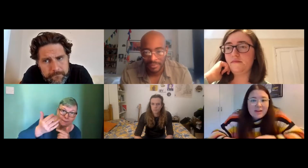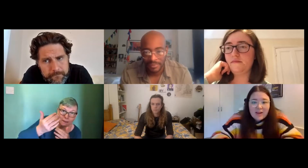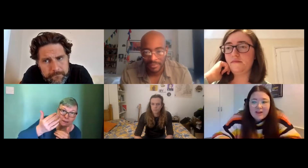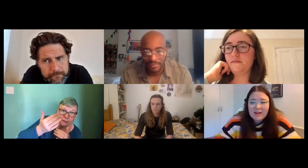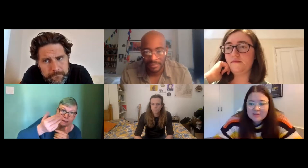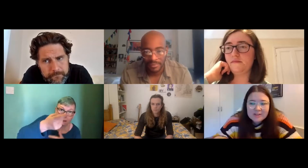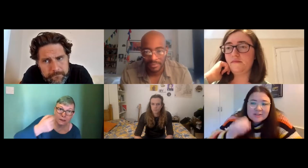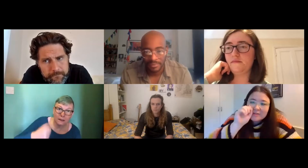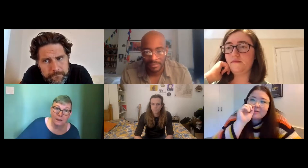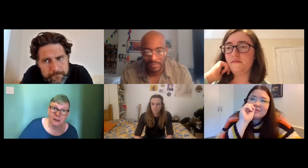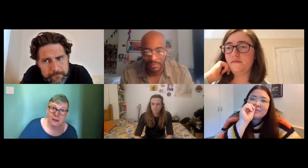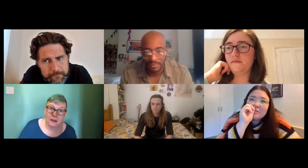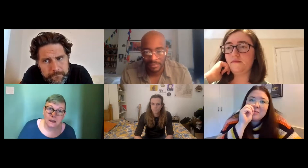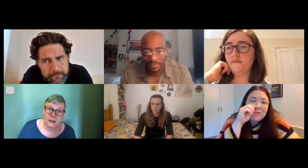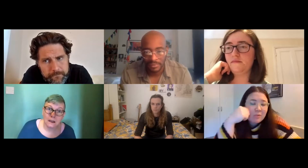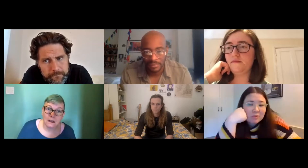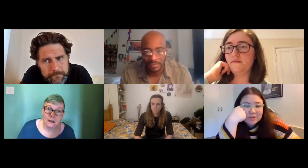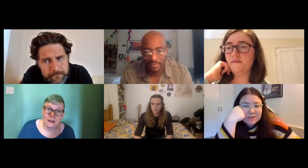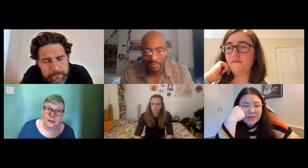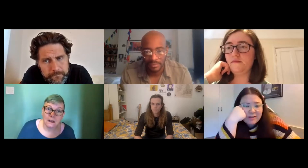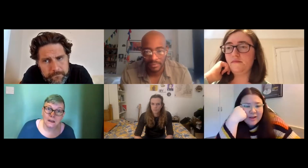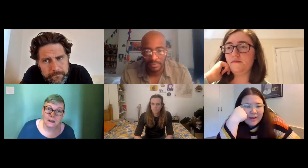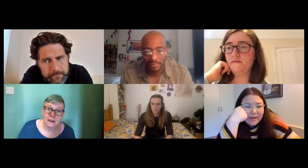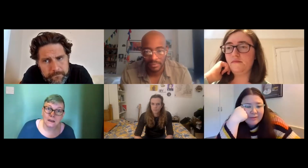Yeah, I just - want to say that I -